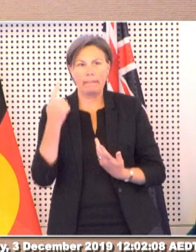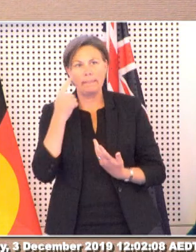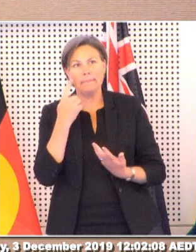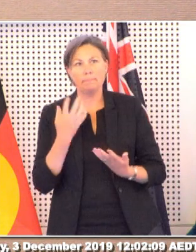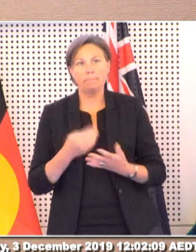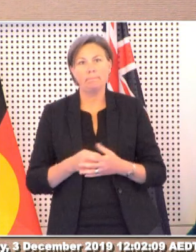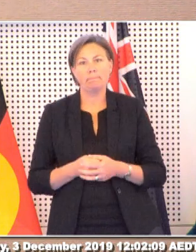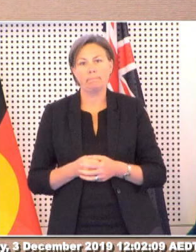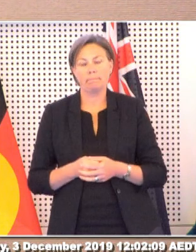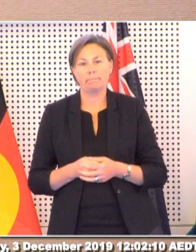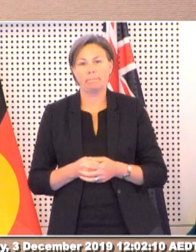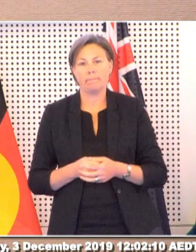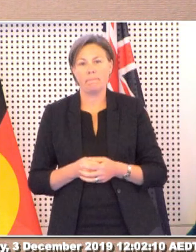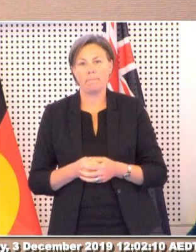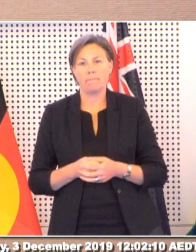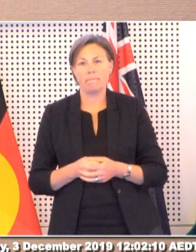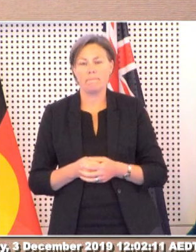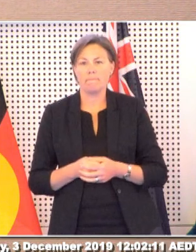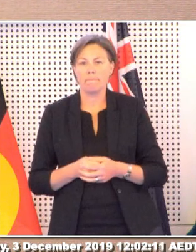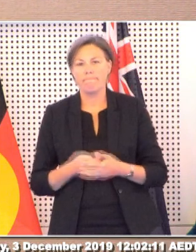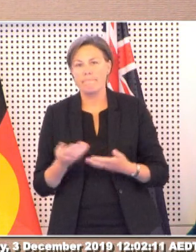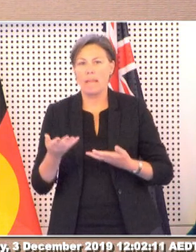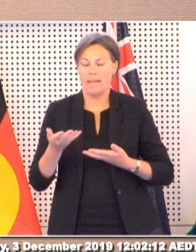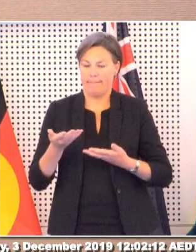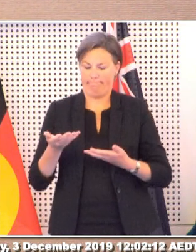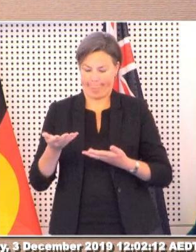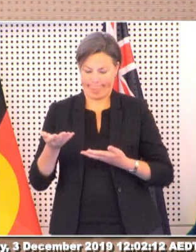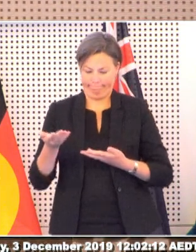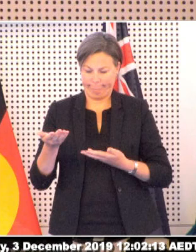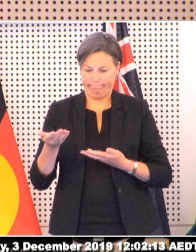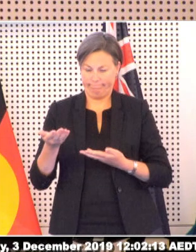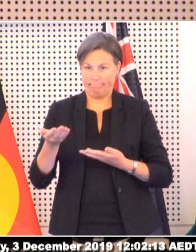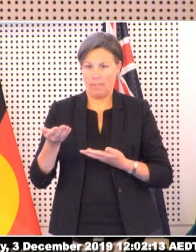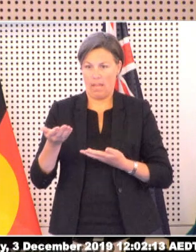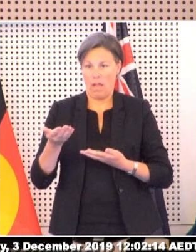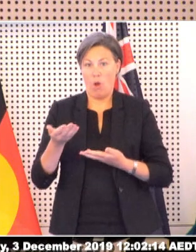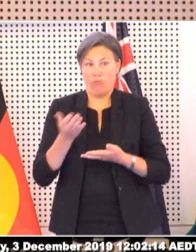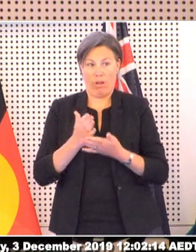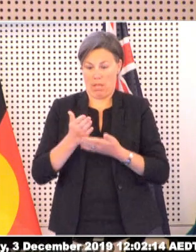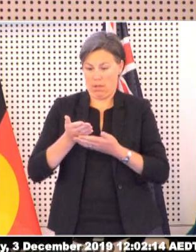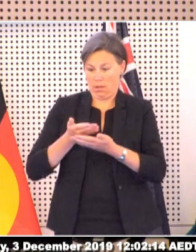that made them less likely to attract the attention of staff who they